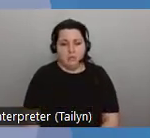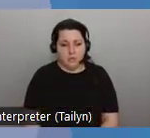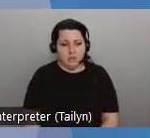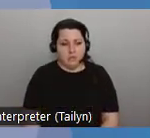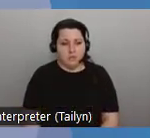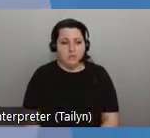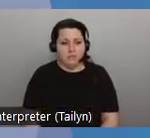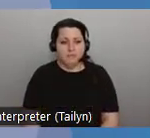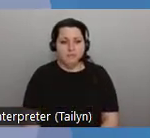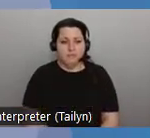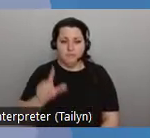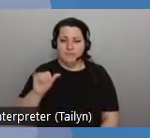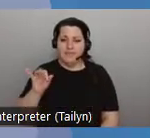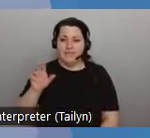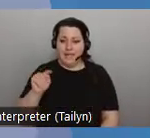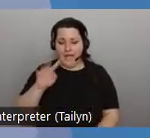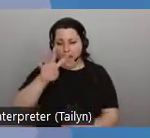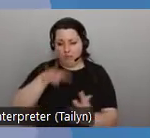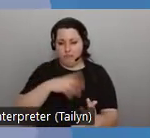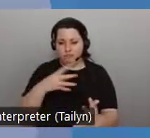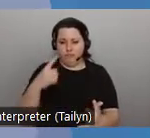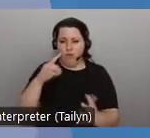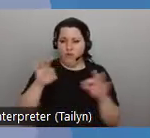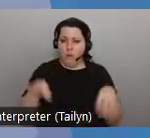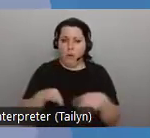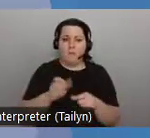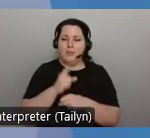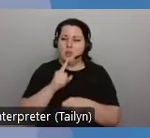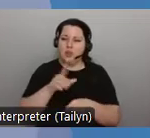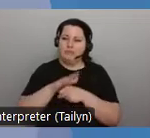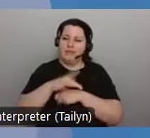extra on your end but it does make a world of difference for somebody trying to